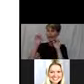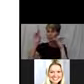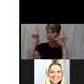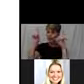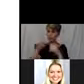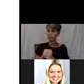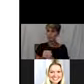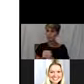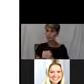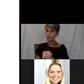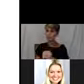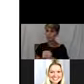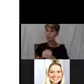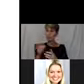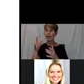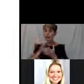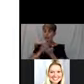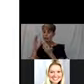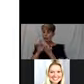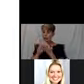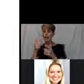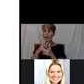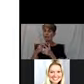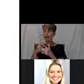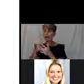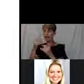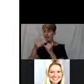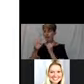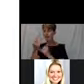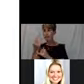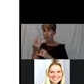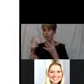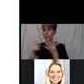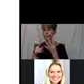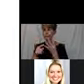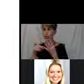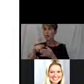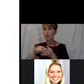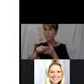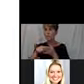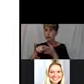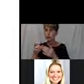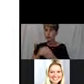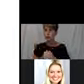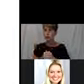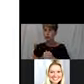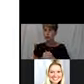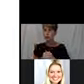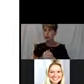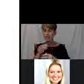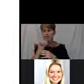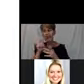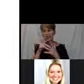And then finally research, because there really is not very much research on street medicine.